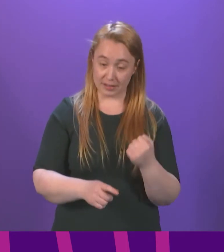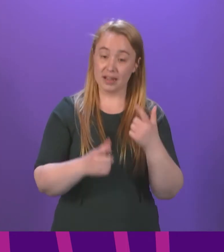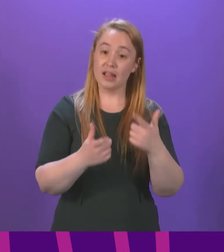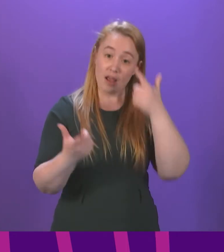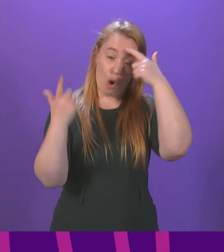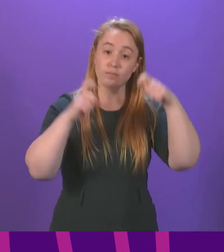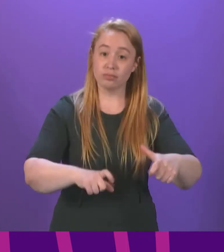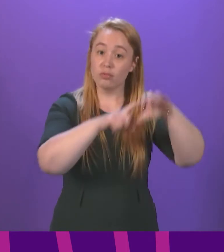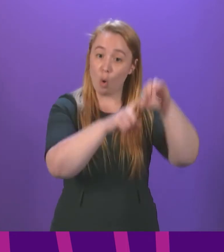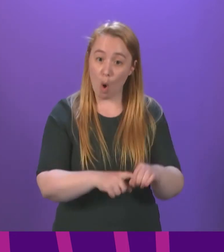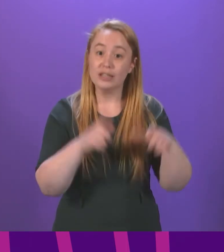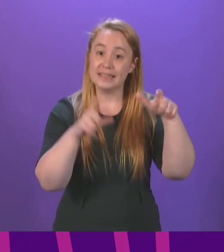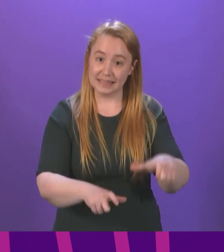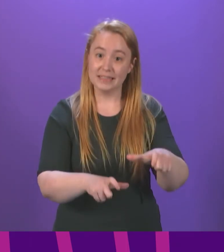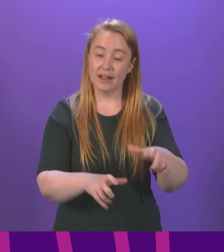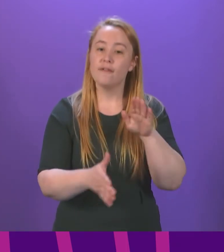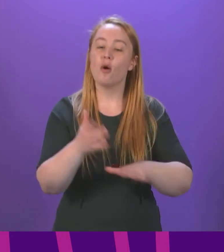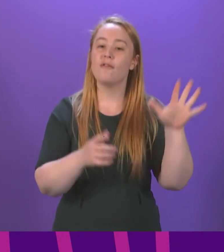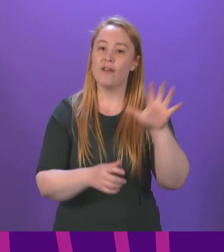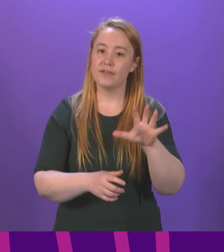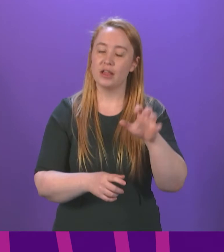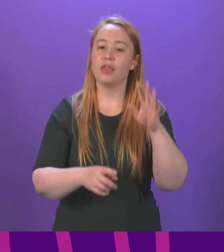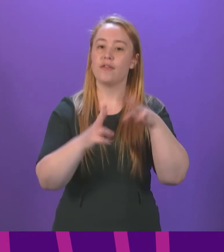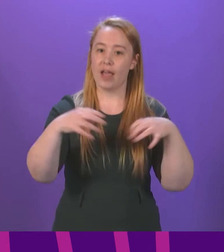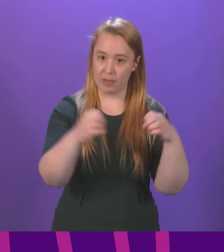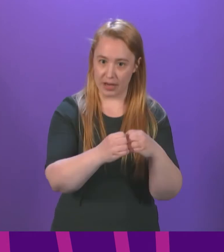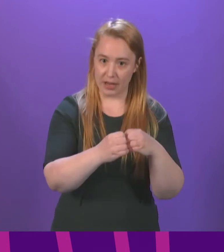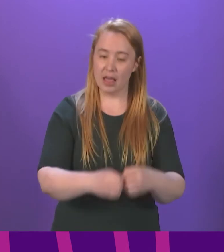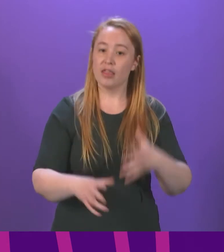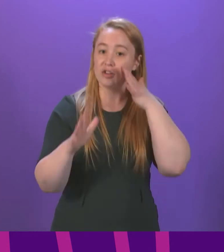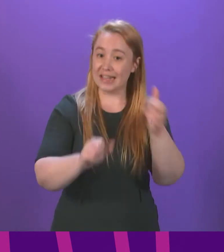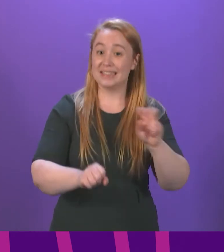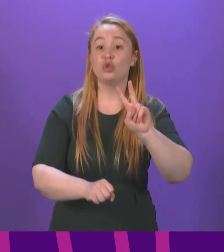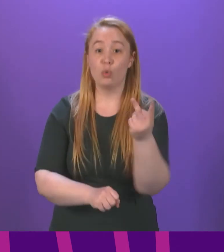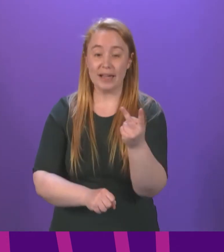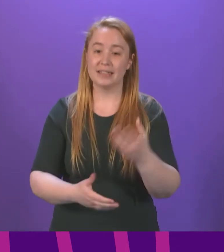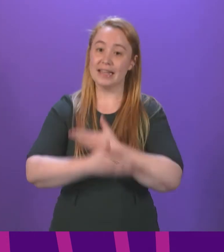area. All such people are tested twice during their quarantine period, on day 2 and day